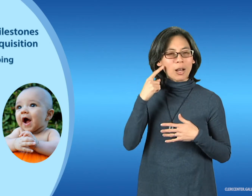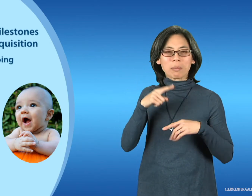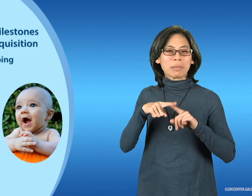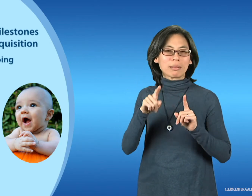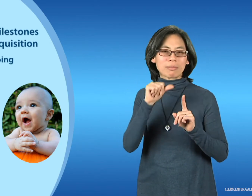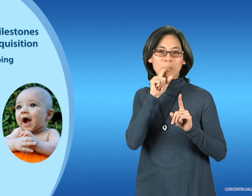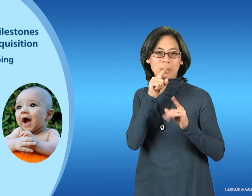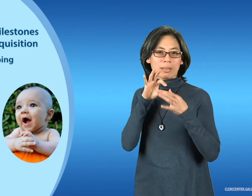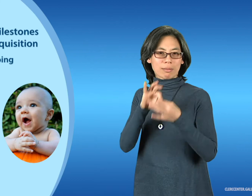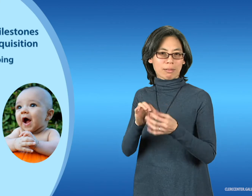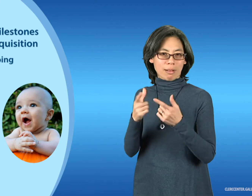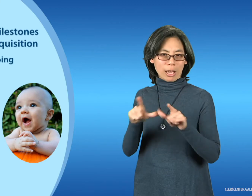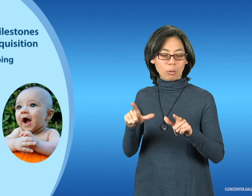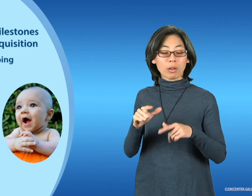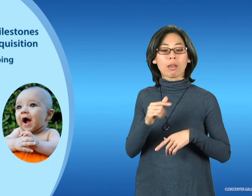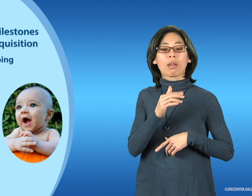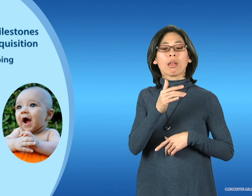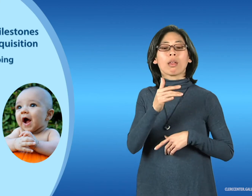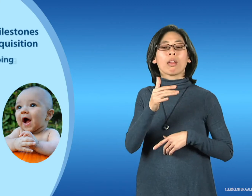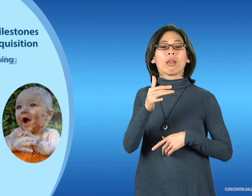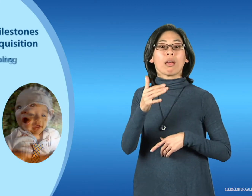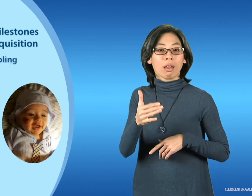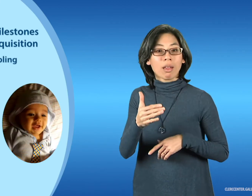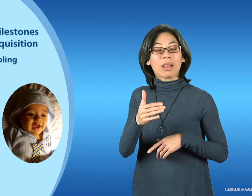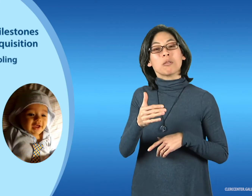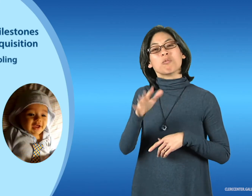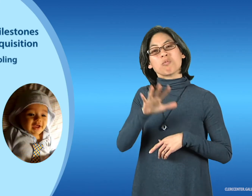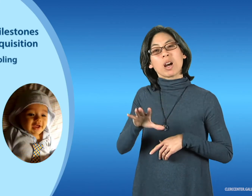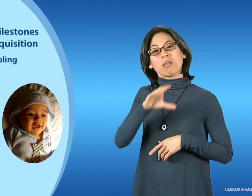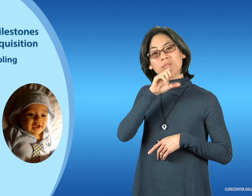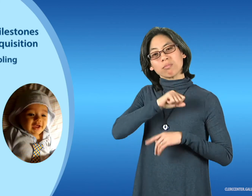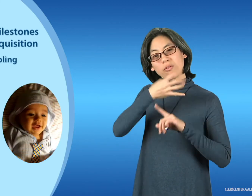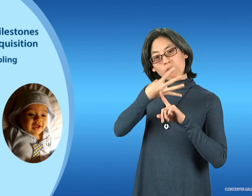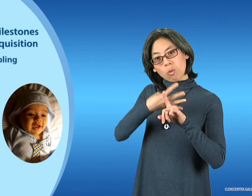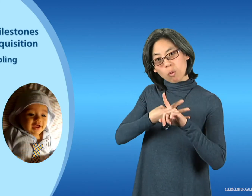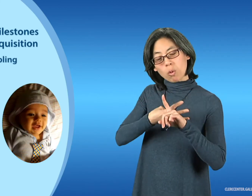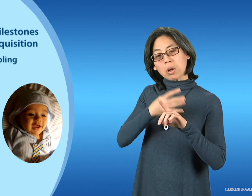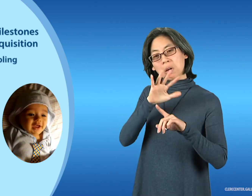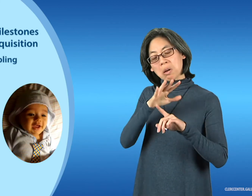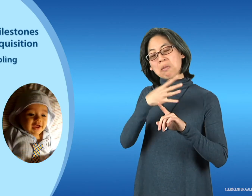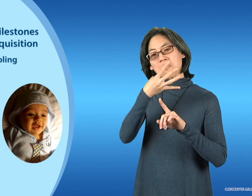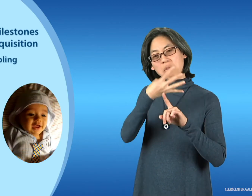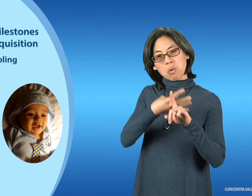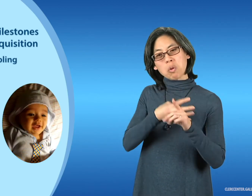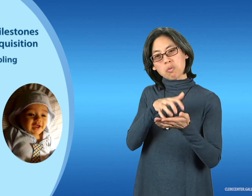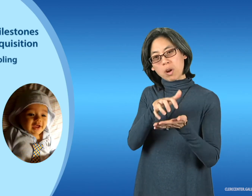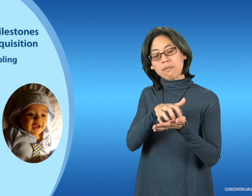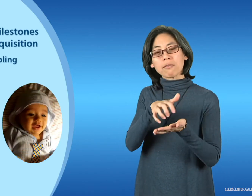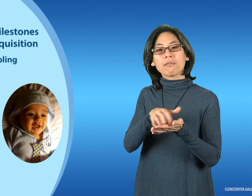but not necessarily connected with language. Little bit after that, somewhere around four months roughly,